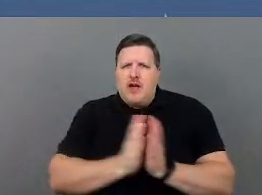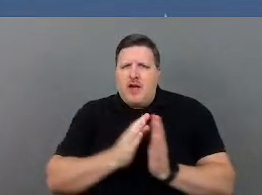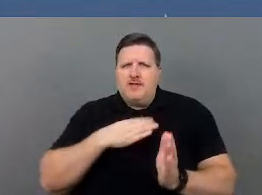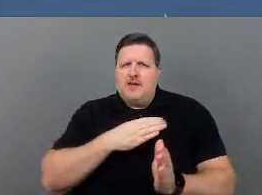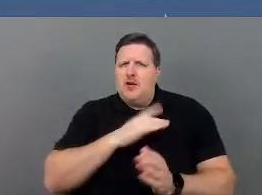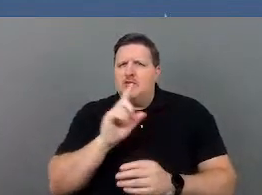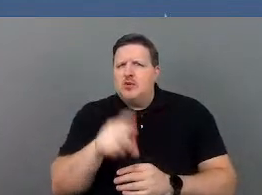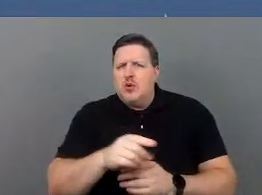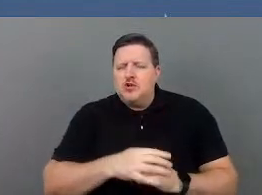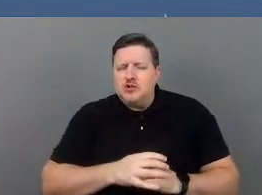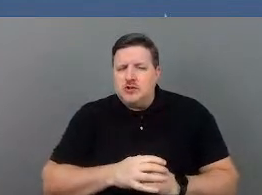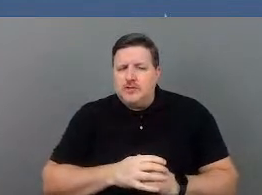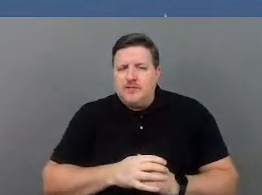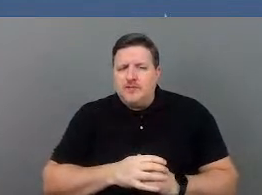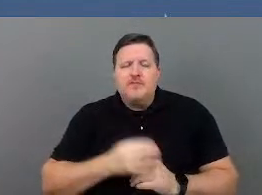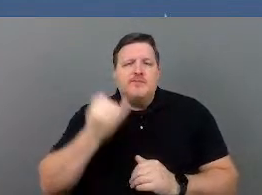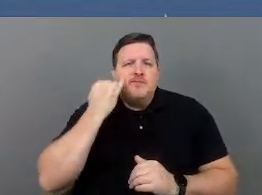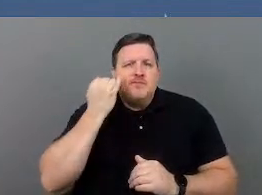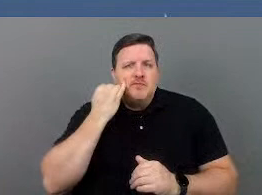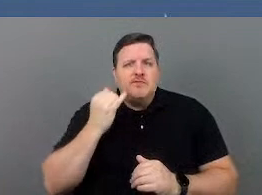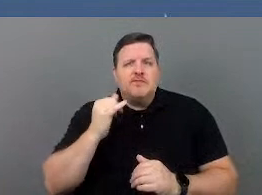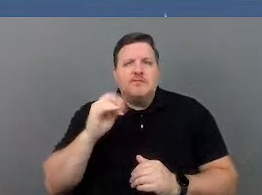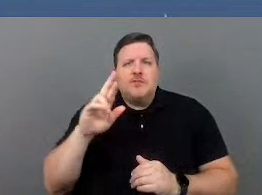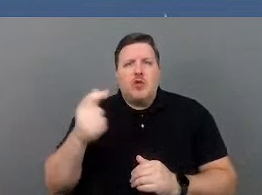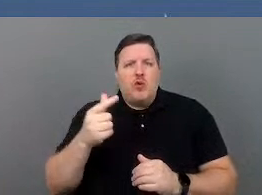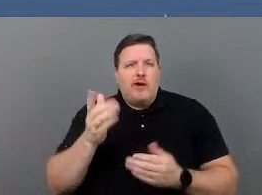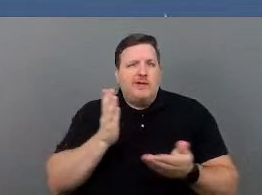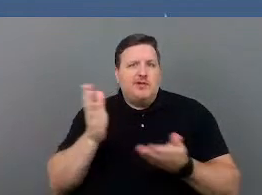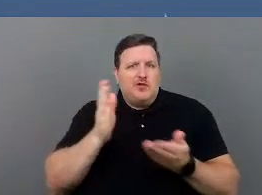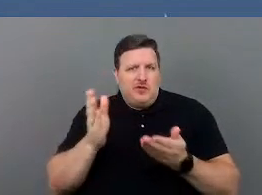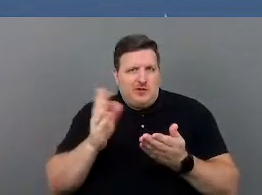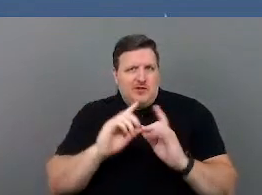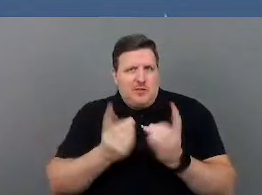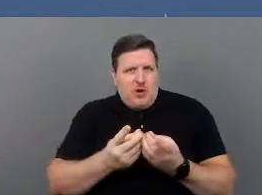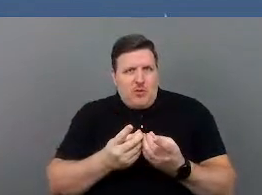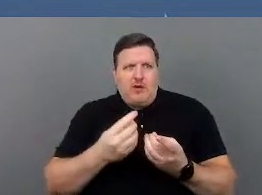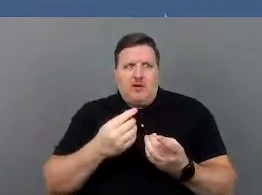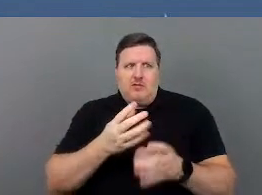111 MILLION AND COST THE CITY 100 MILLION OVER HIR